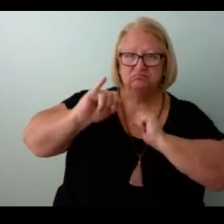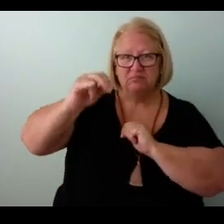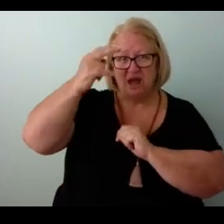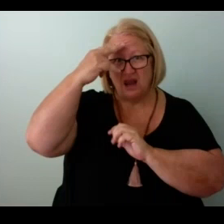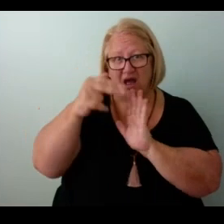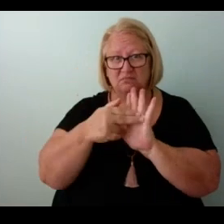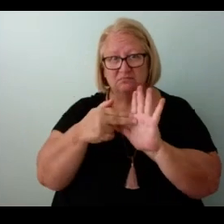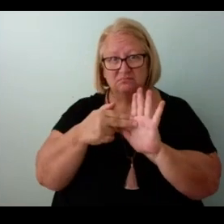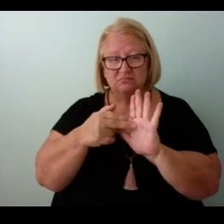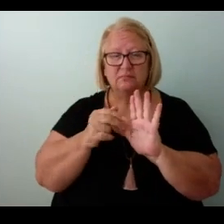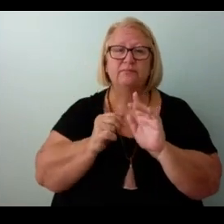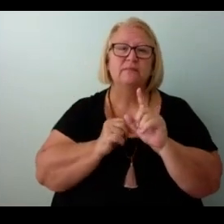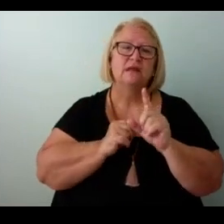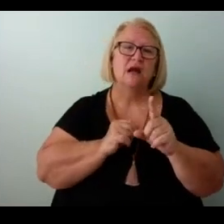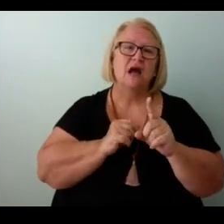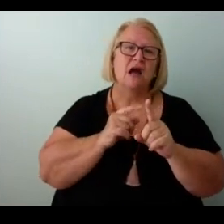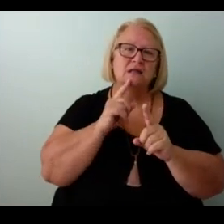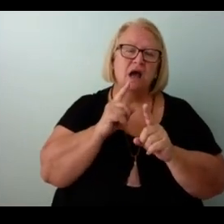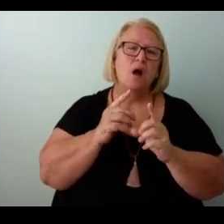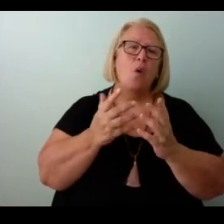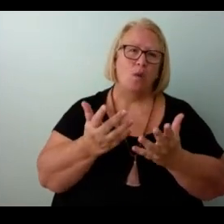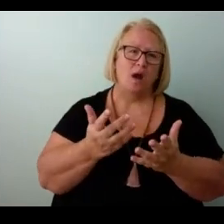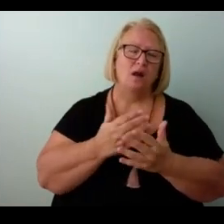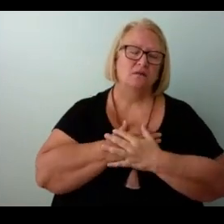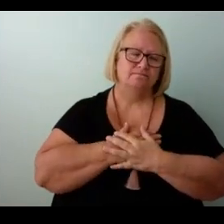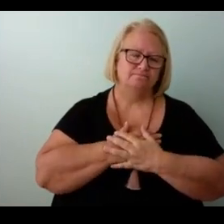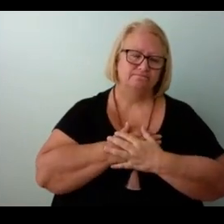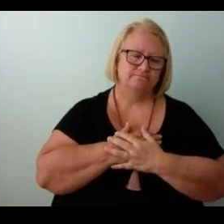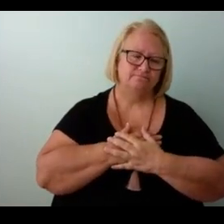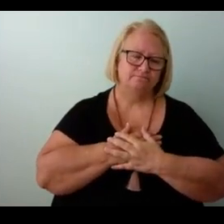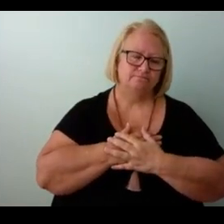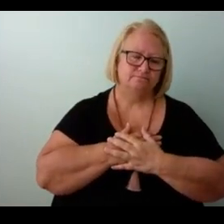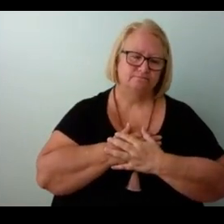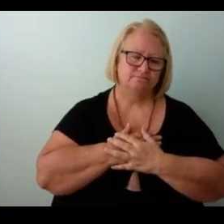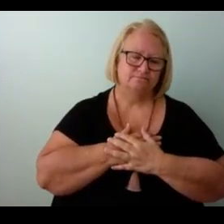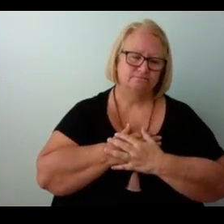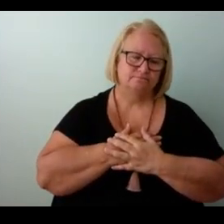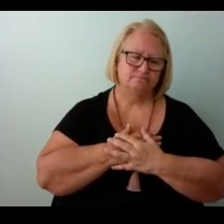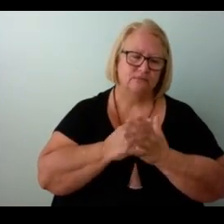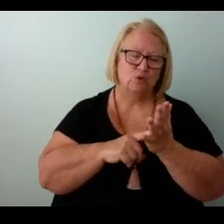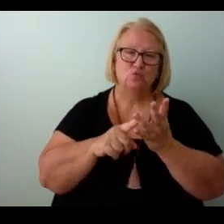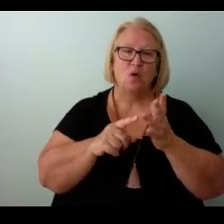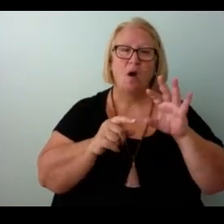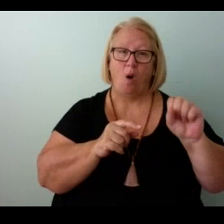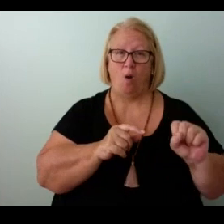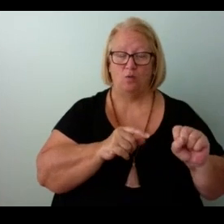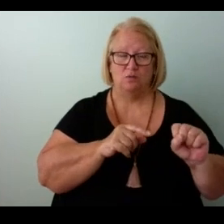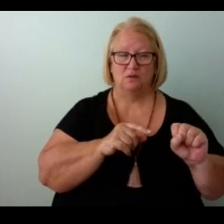So in terms of that particular question, a freeze on your interest on the credit card